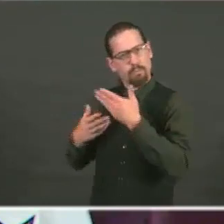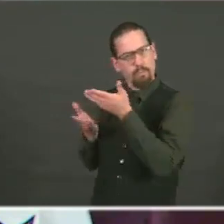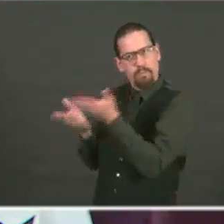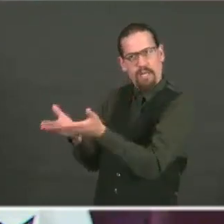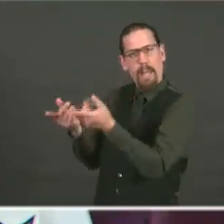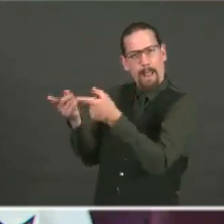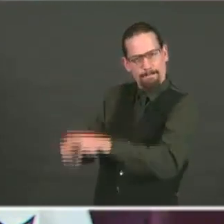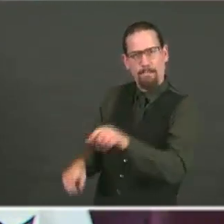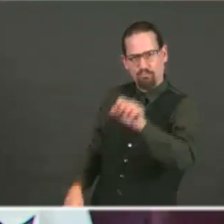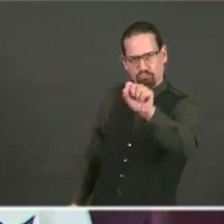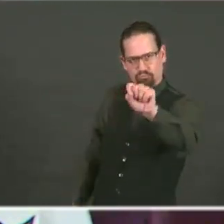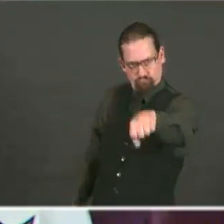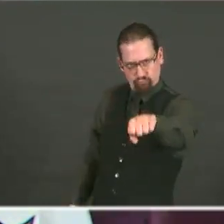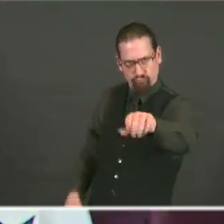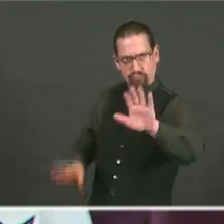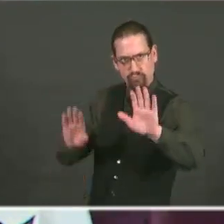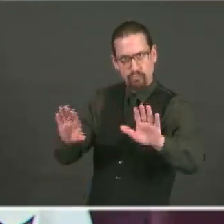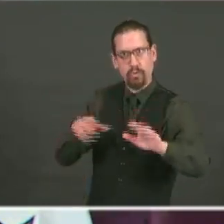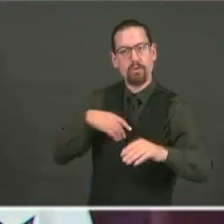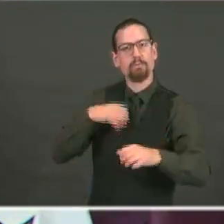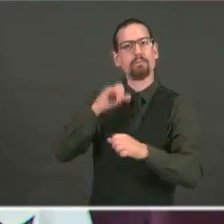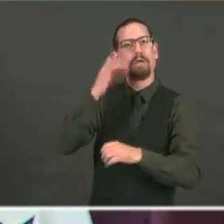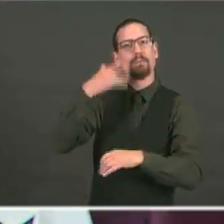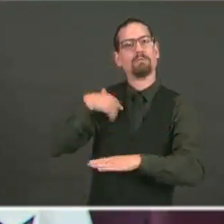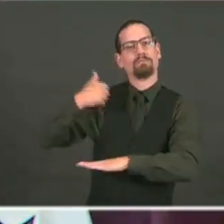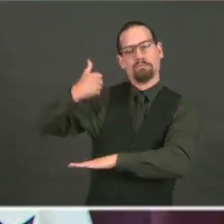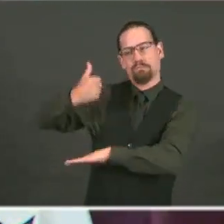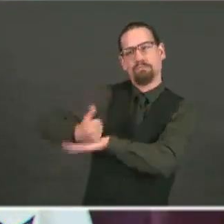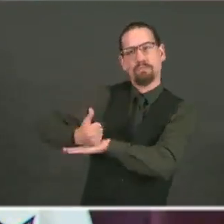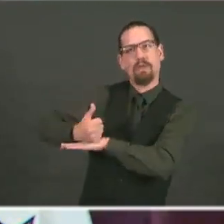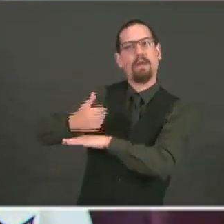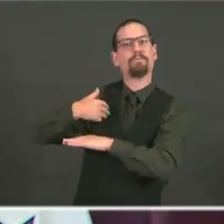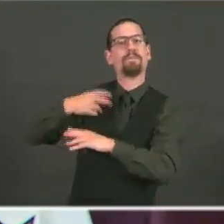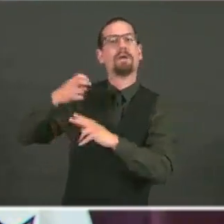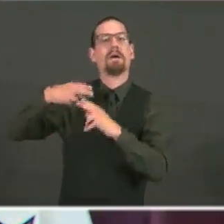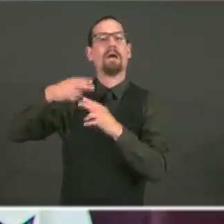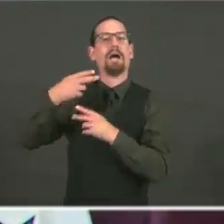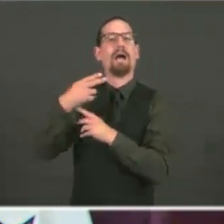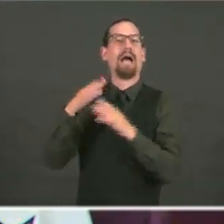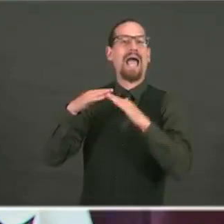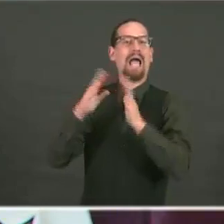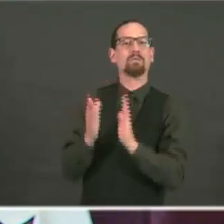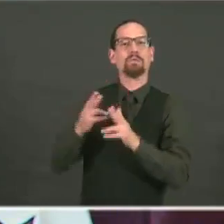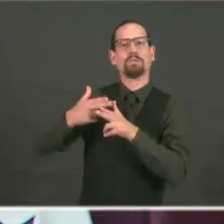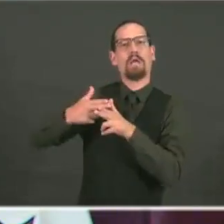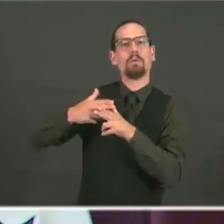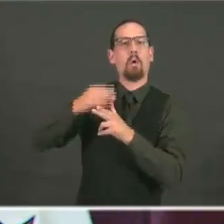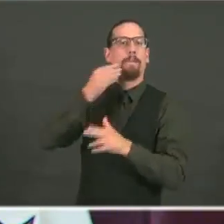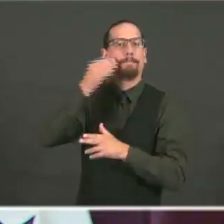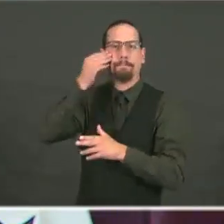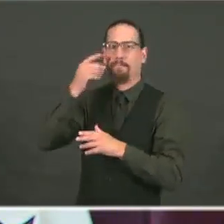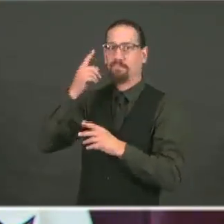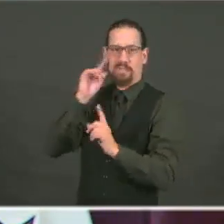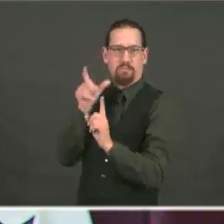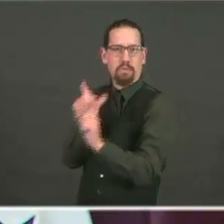ARE ALL OVER THIS. WE HAVE THE SITUATION UNDER CONTROL, WE SET UP EXTRA HOUSING, WE ARE HAVING FOOD